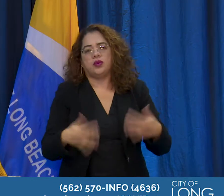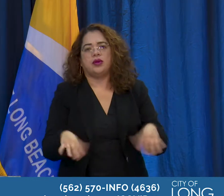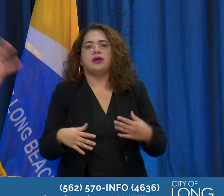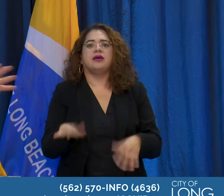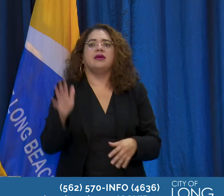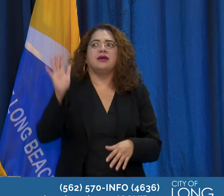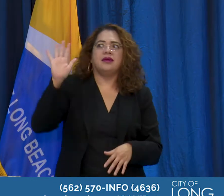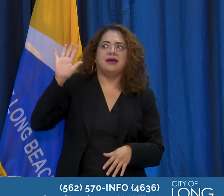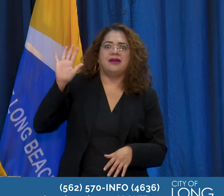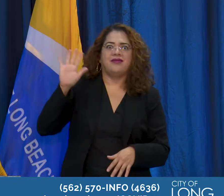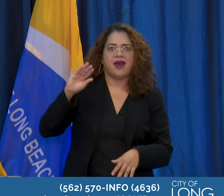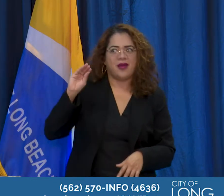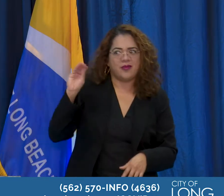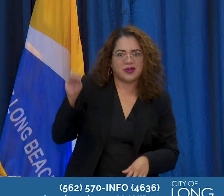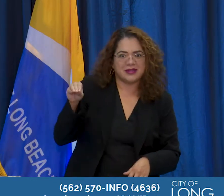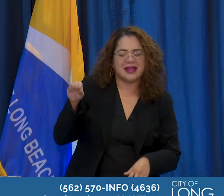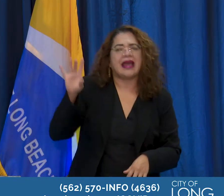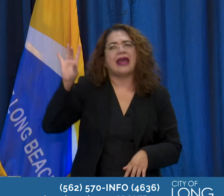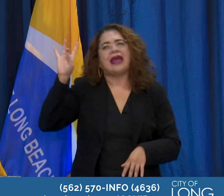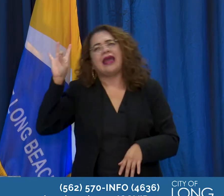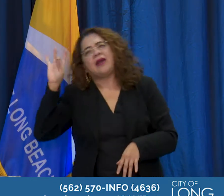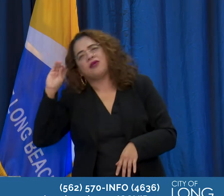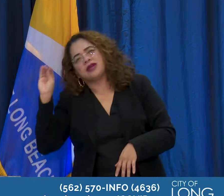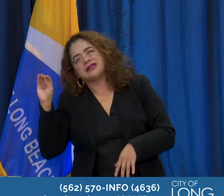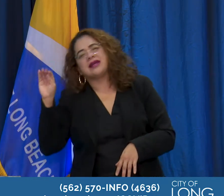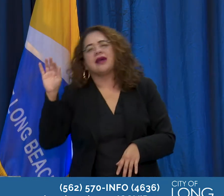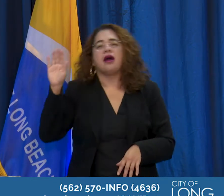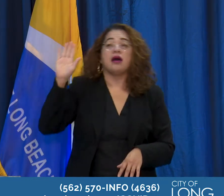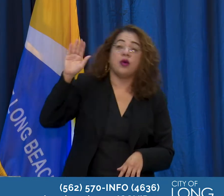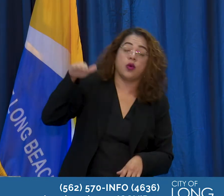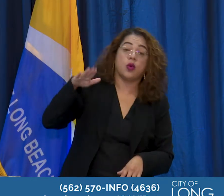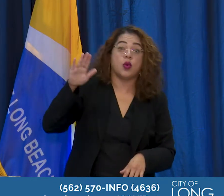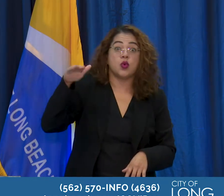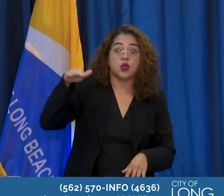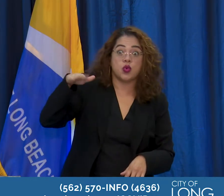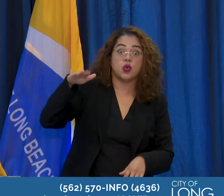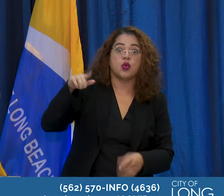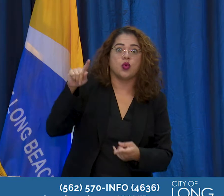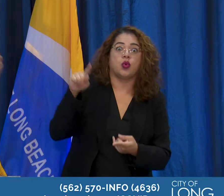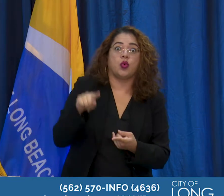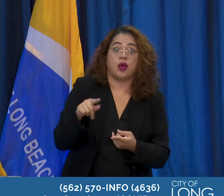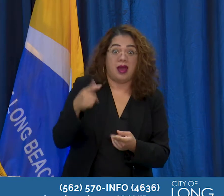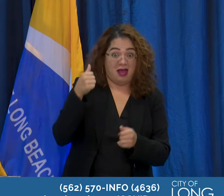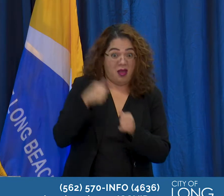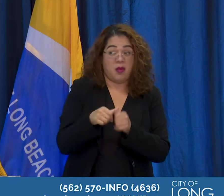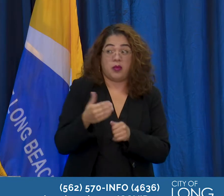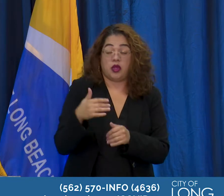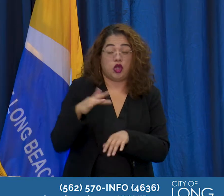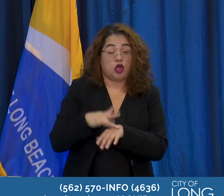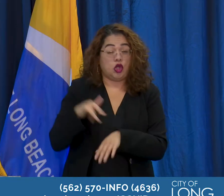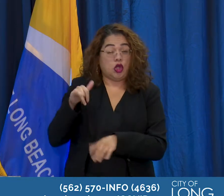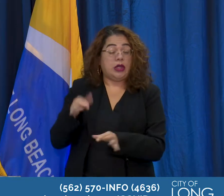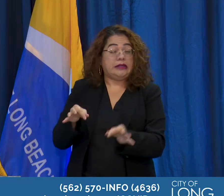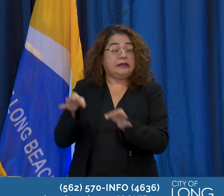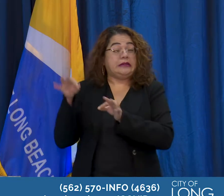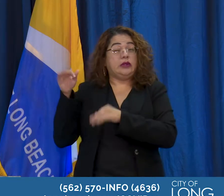We were at 8 percent and earlier on, we were at 13, 14 percent from a positivity rate,